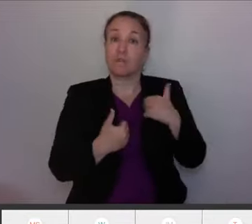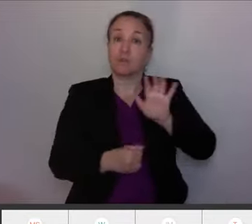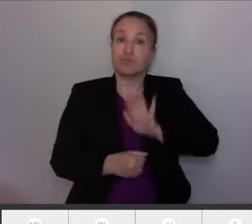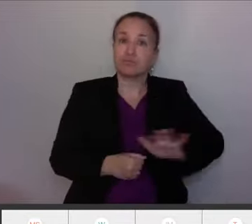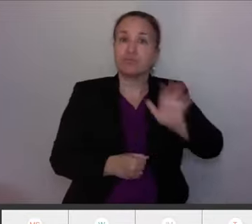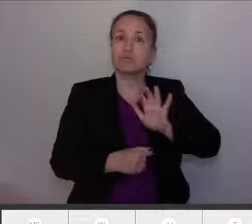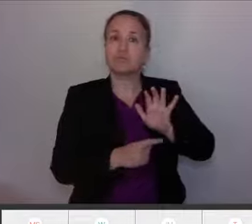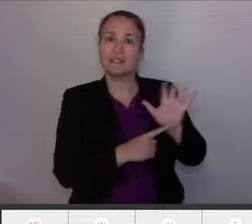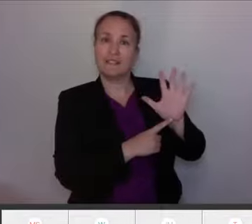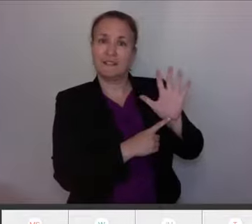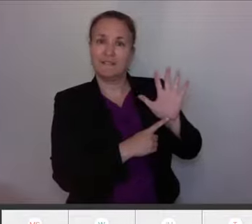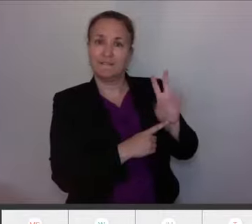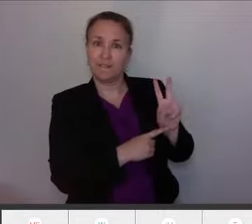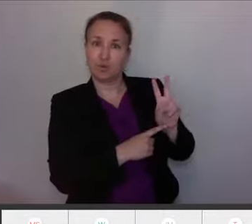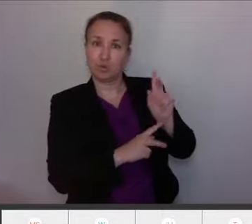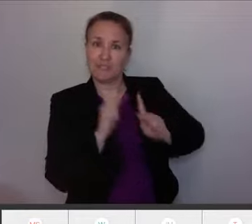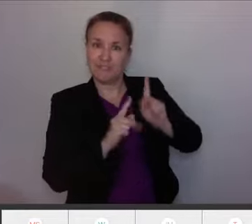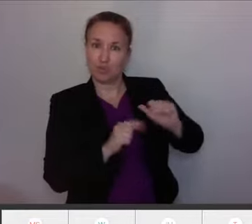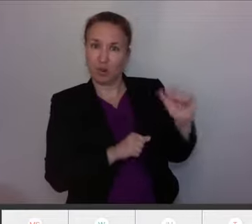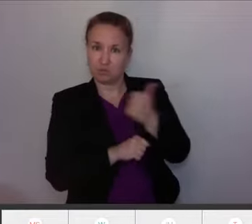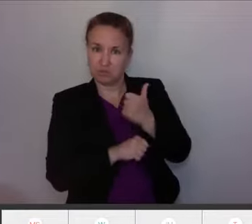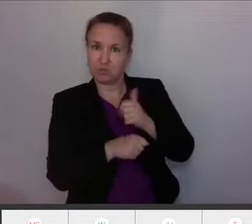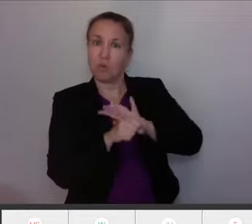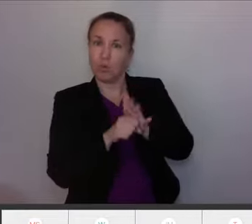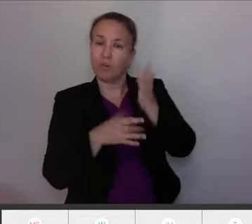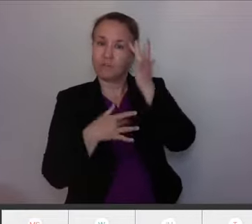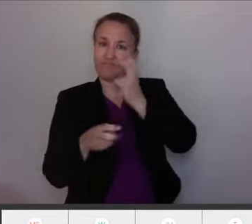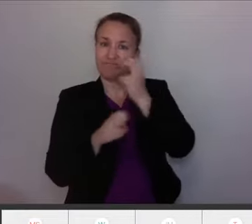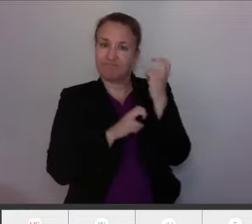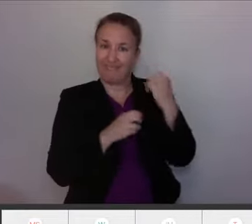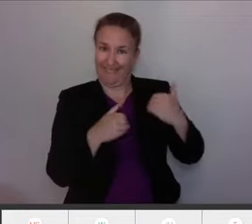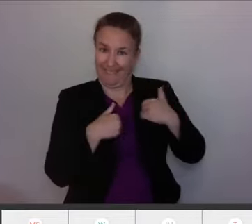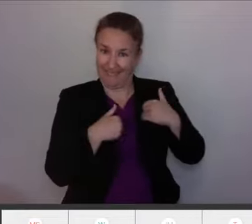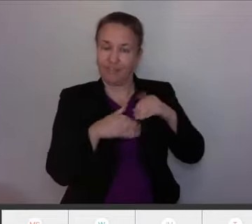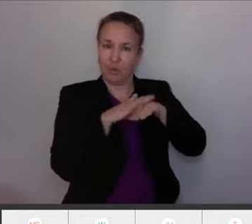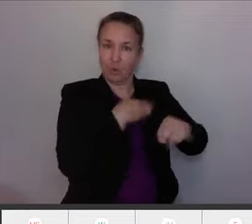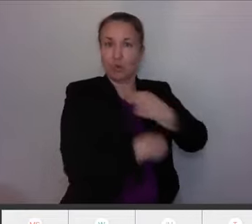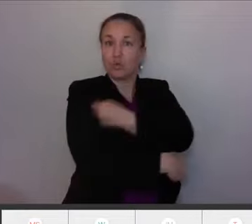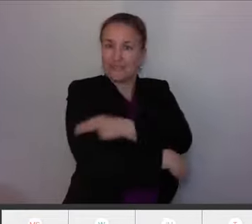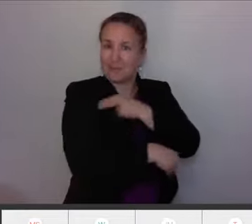52 individuals with covid19 hospitalized in a montgomery county